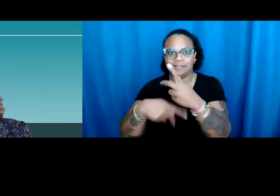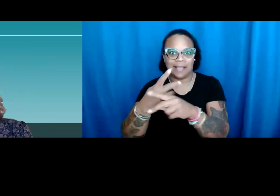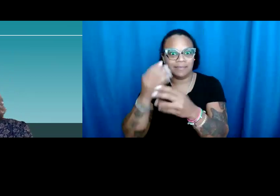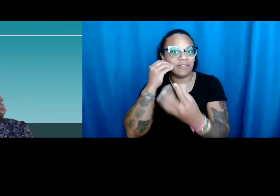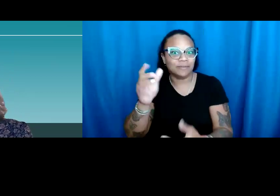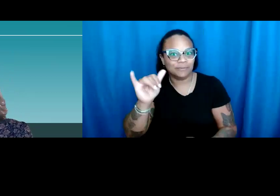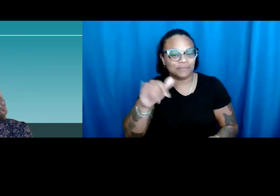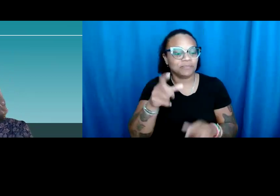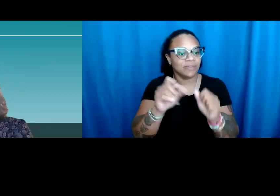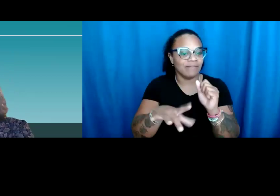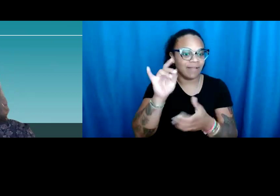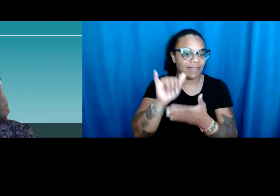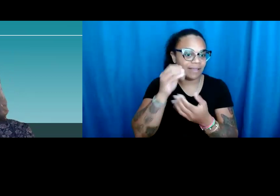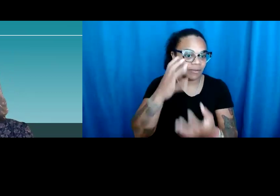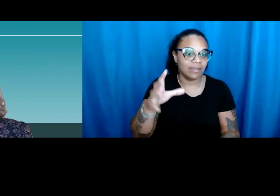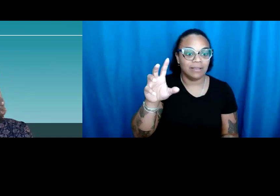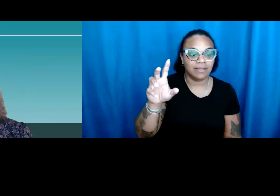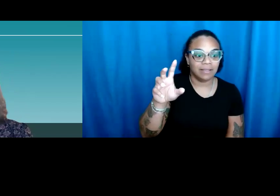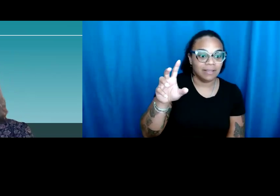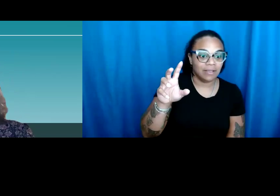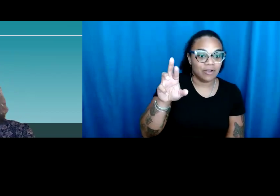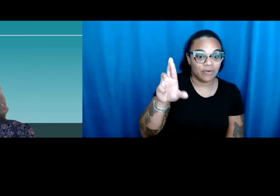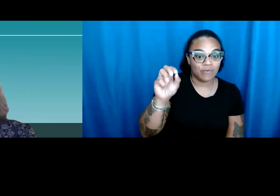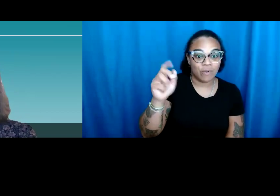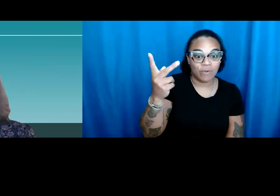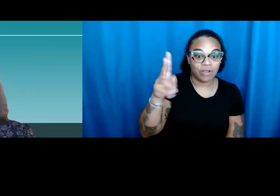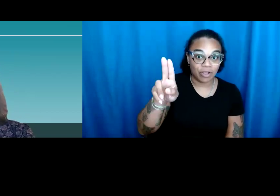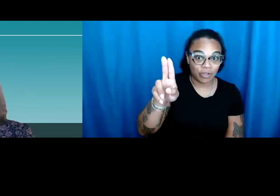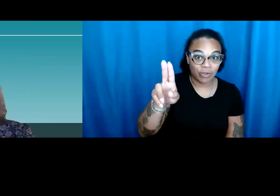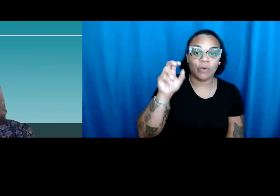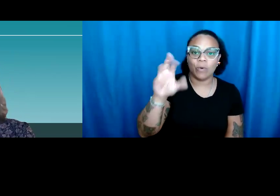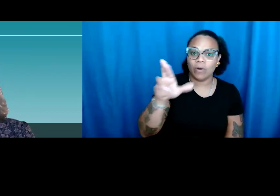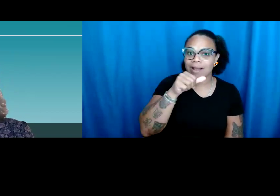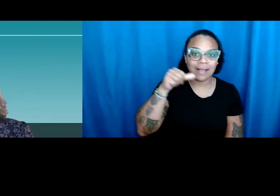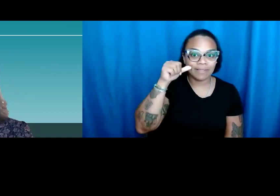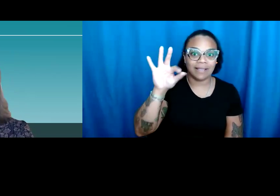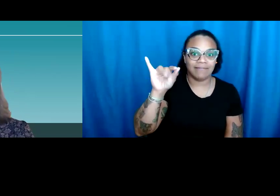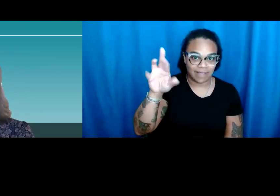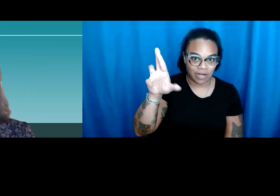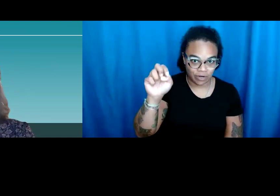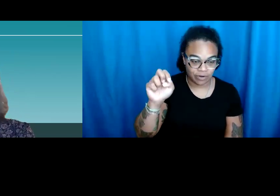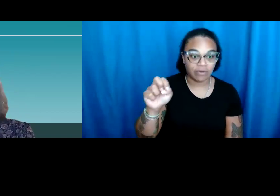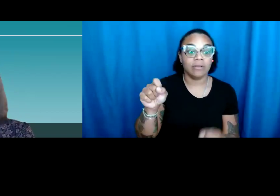And you can find that either by going to Roku or Amazon Fire, but we also have a website